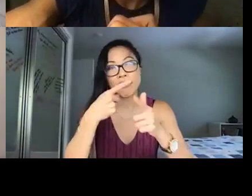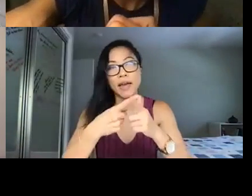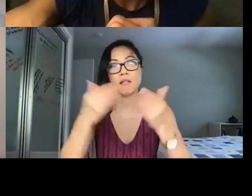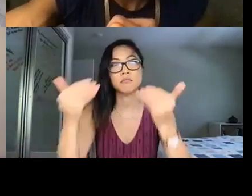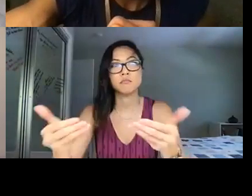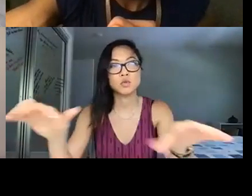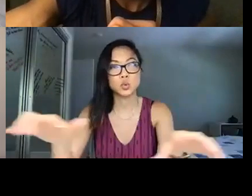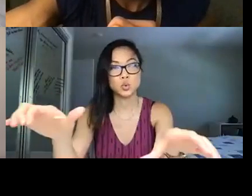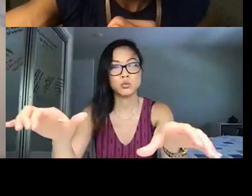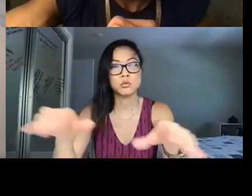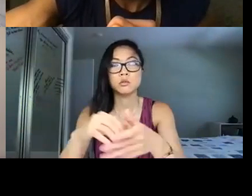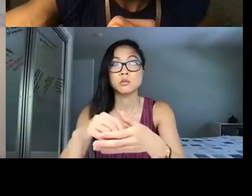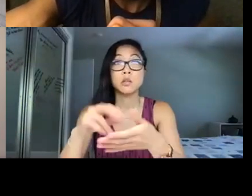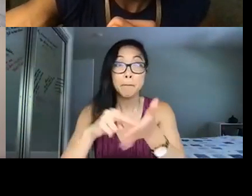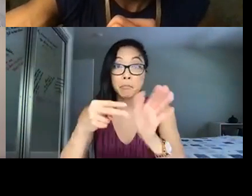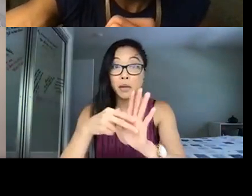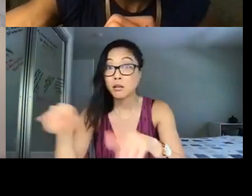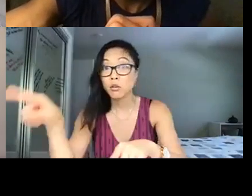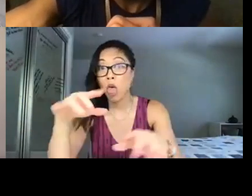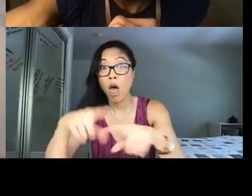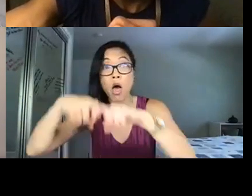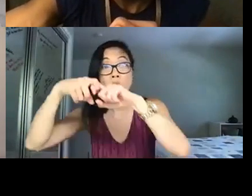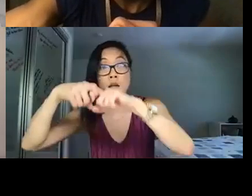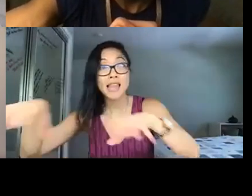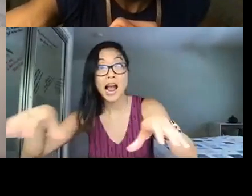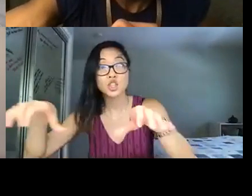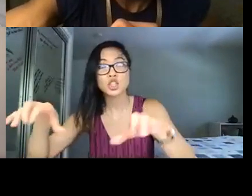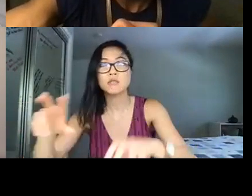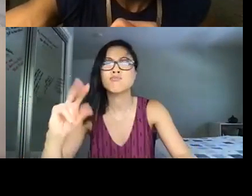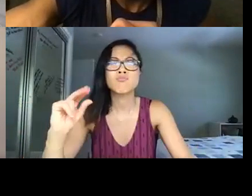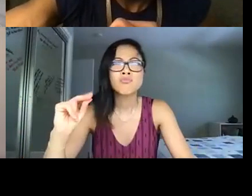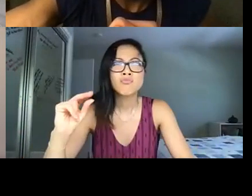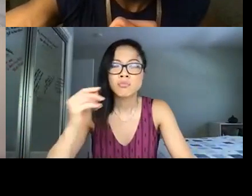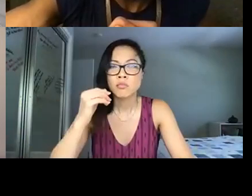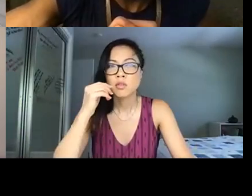that everyone doesn't need to be -- everyone's action doesn't need to be doing.